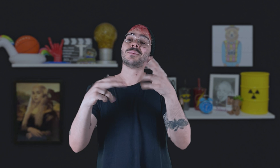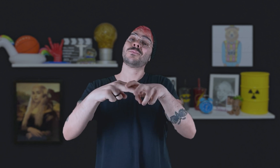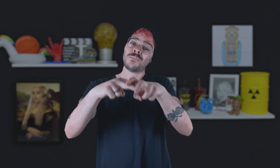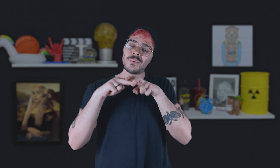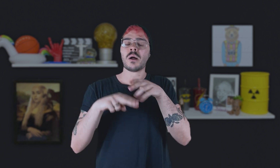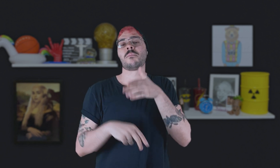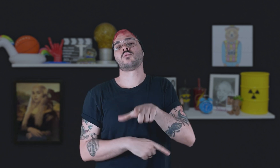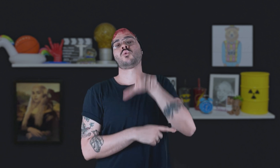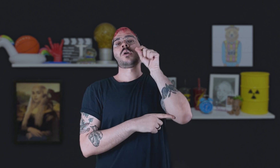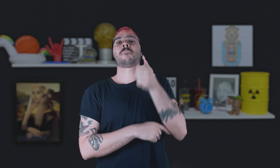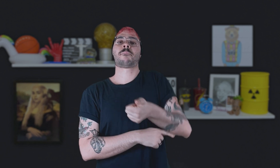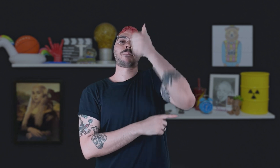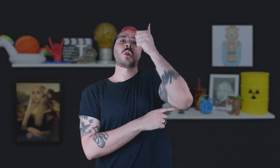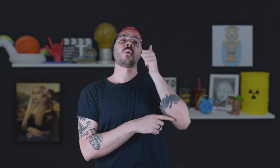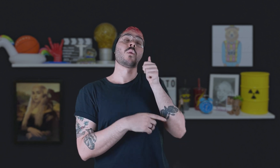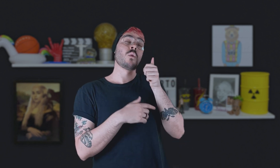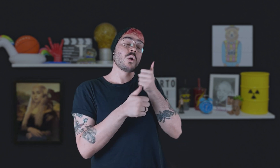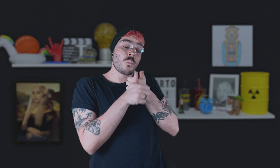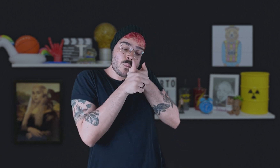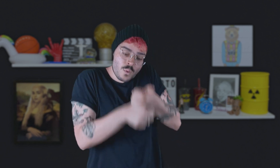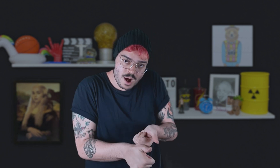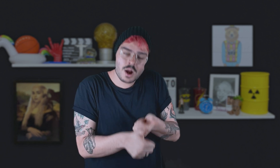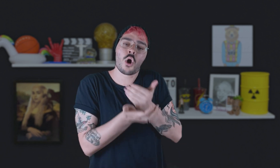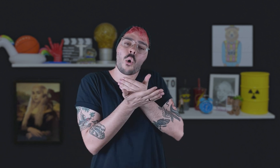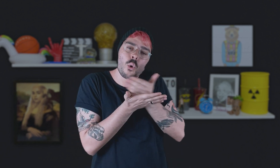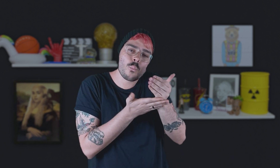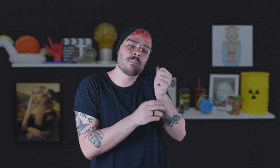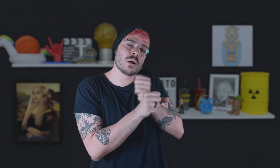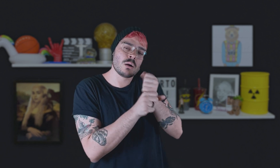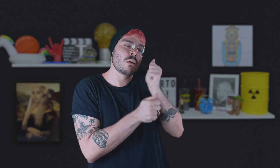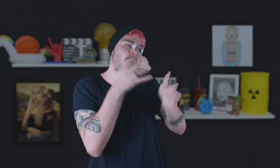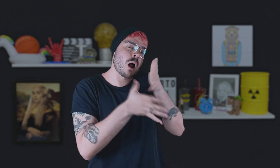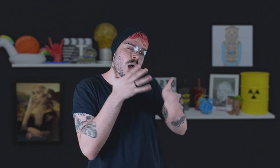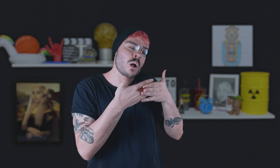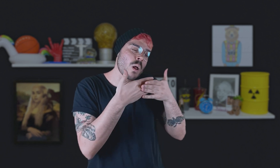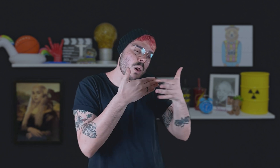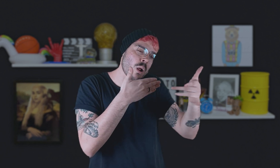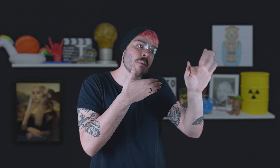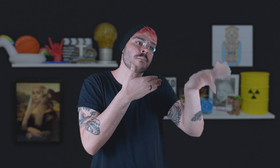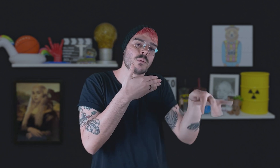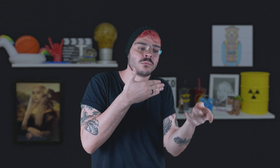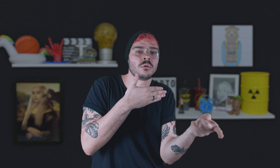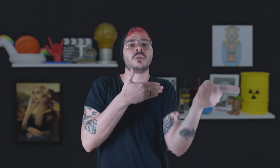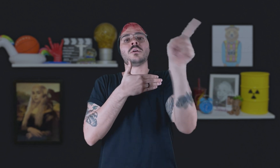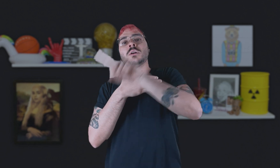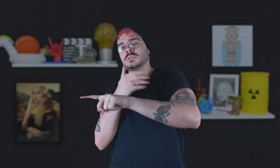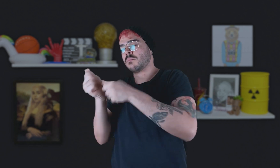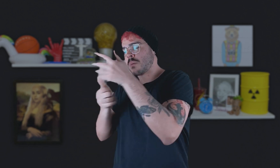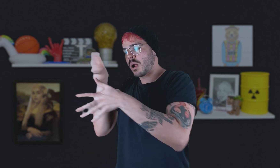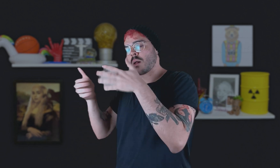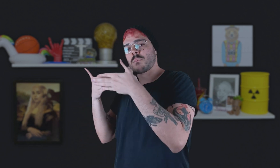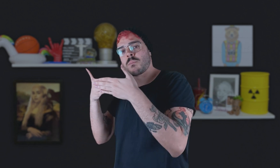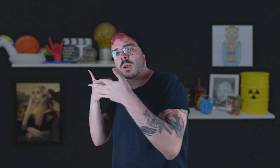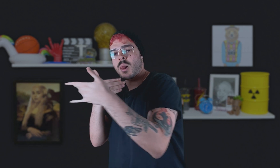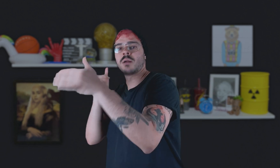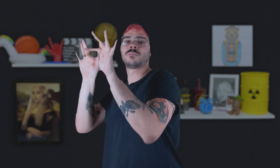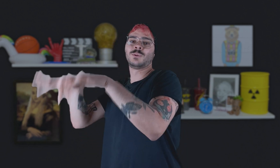Therefore, I prefer to tell each story following the dates,